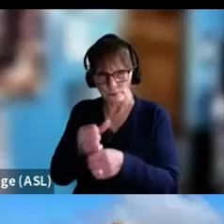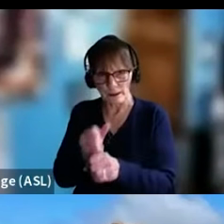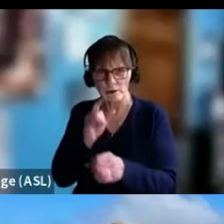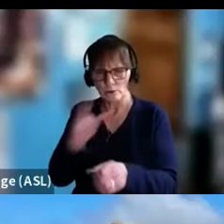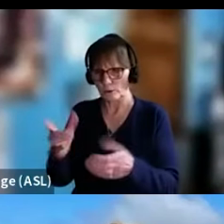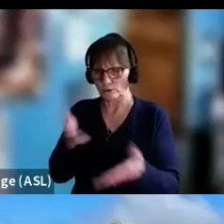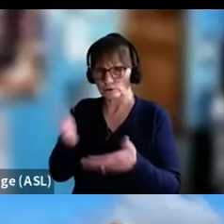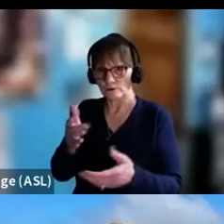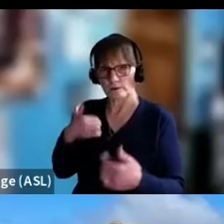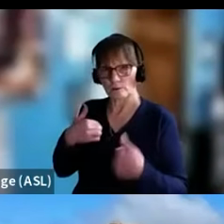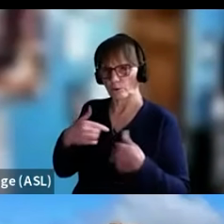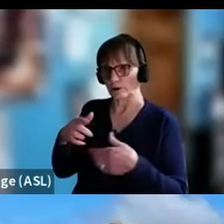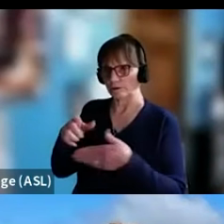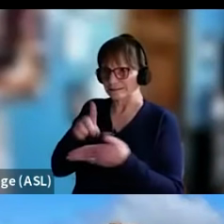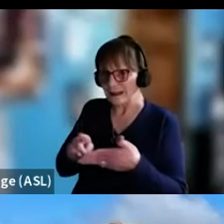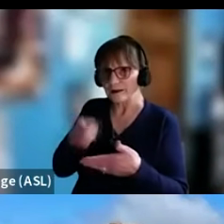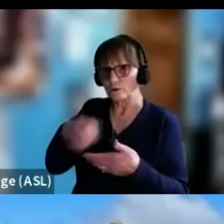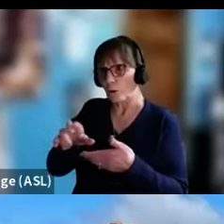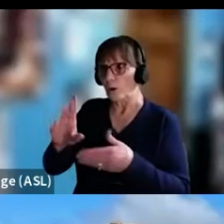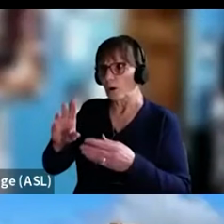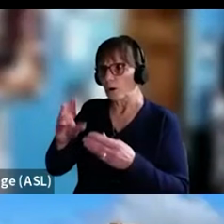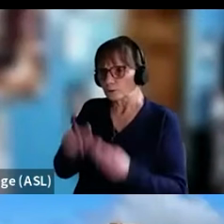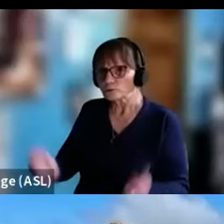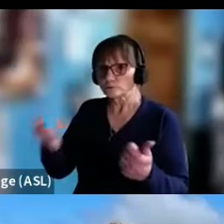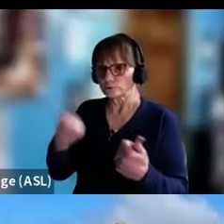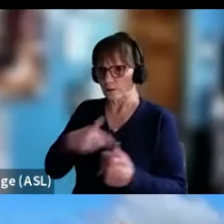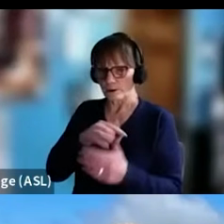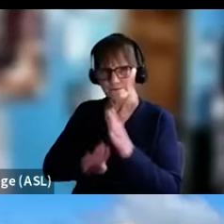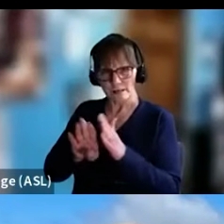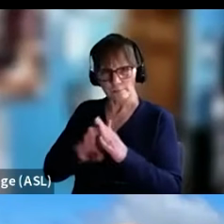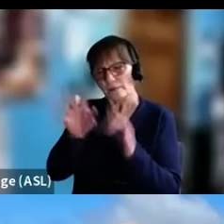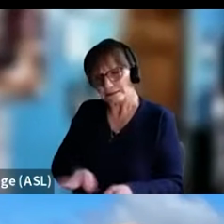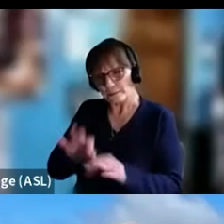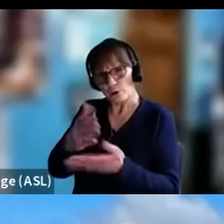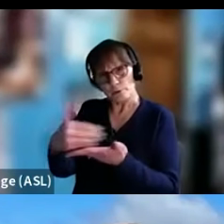that we're designing or the solutions that we're developing, I think is a really important part of that too.